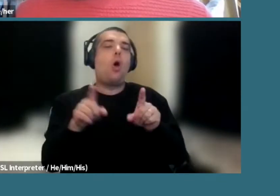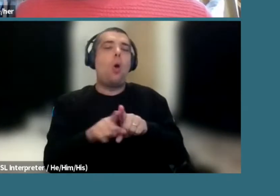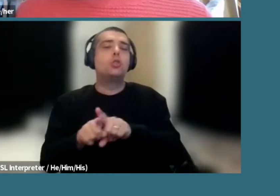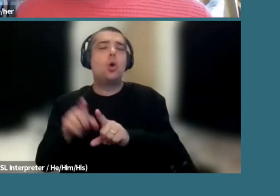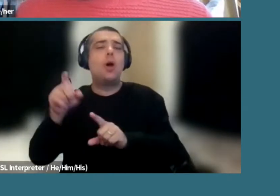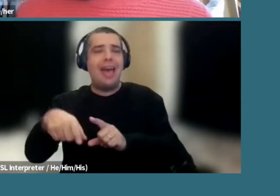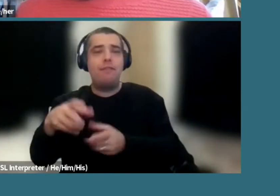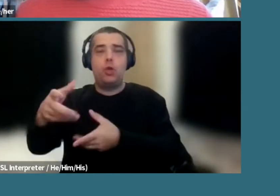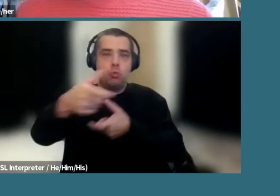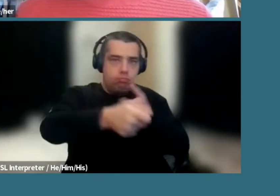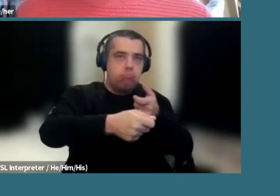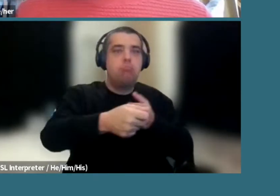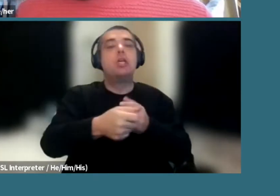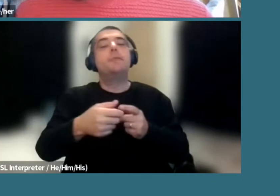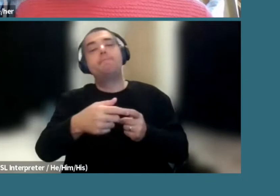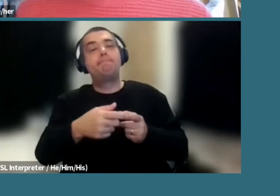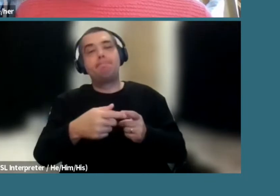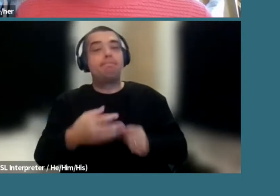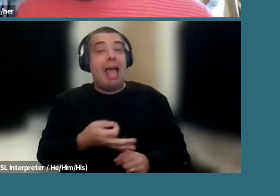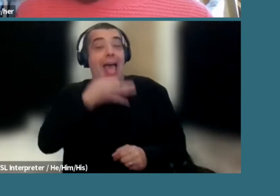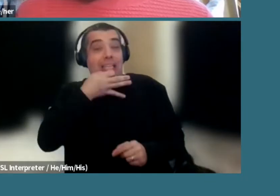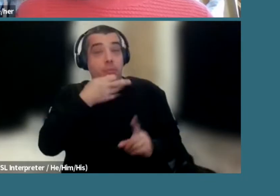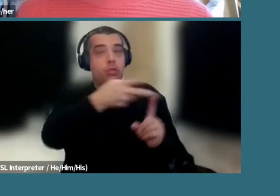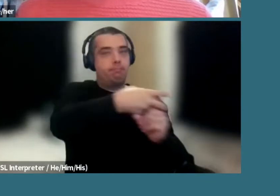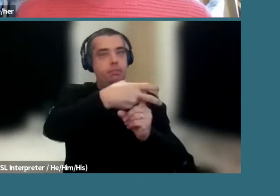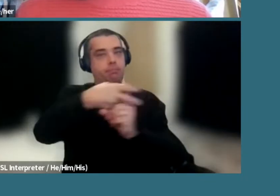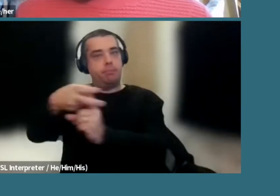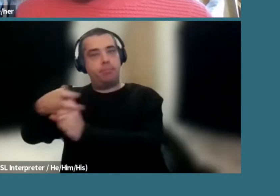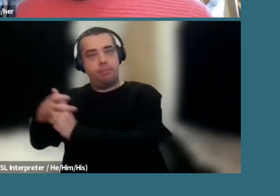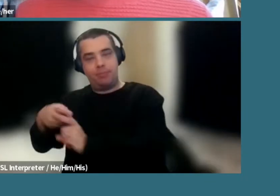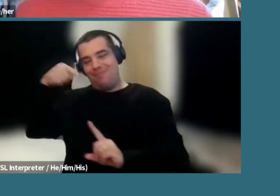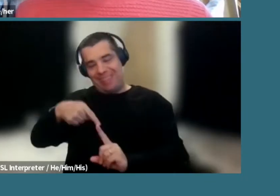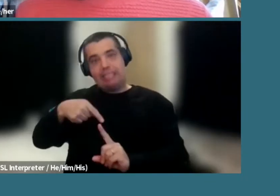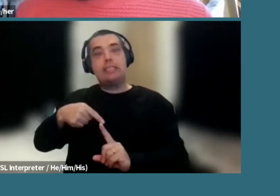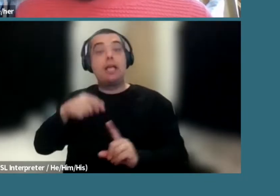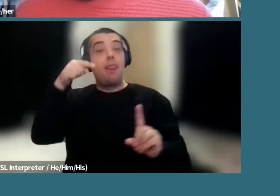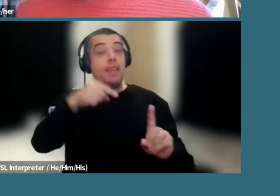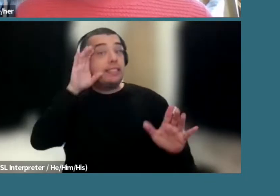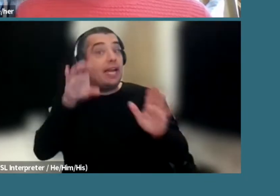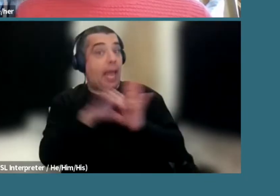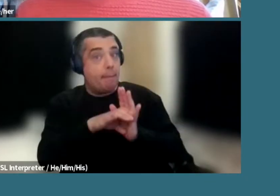in experts in a field that you are not familiar with. If this is an image that